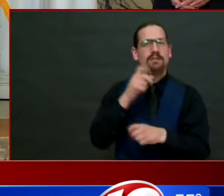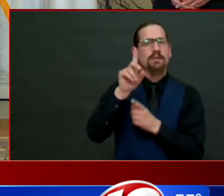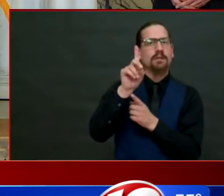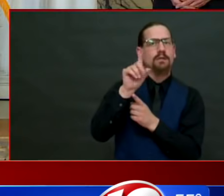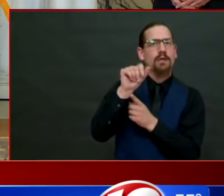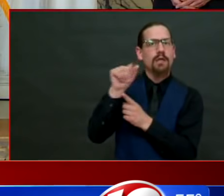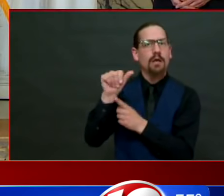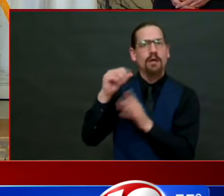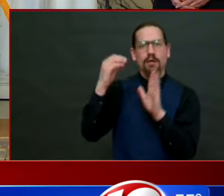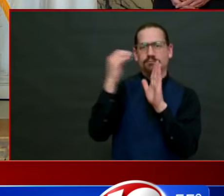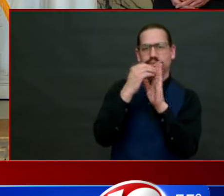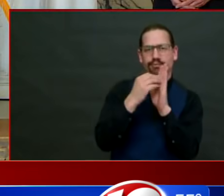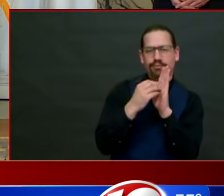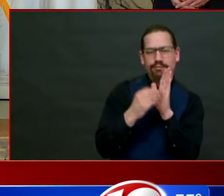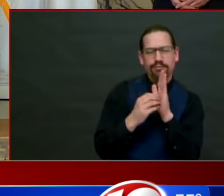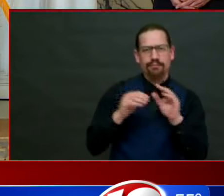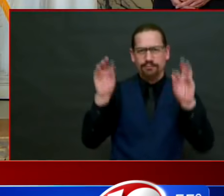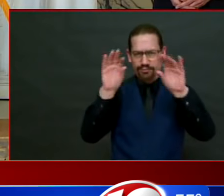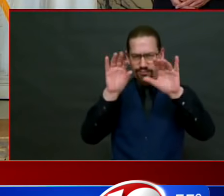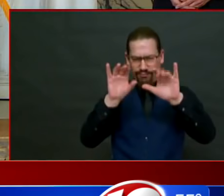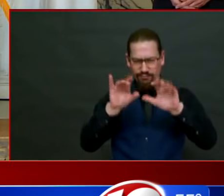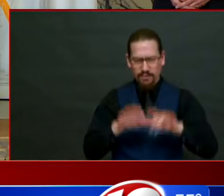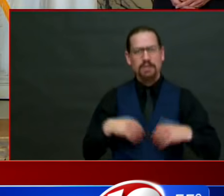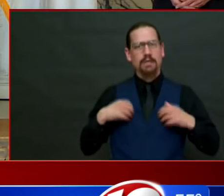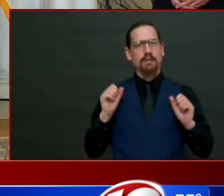PHASE I IS DIPPING OUR TOE IN